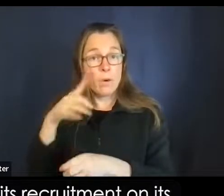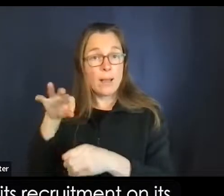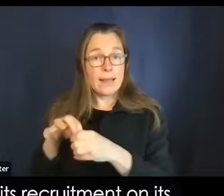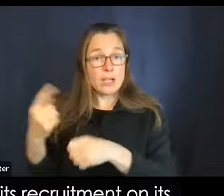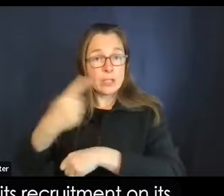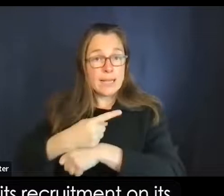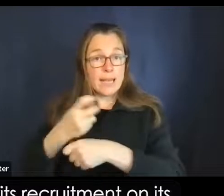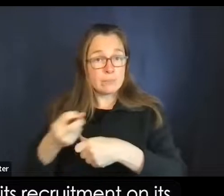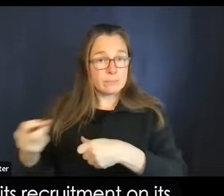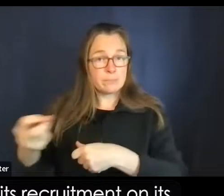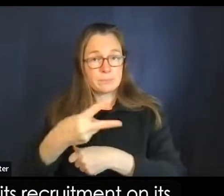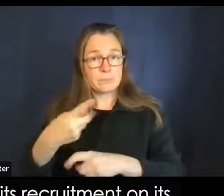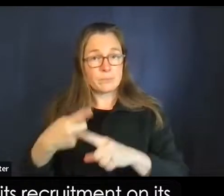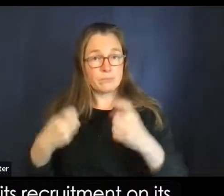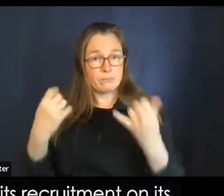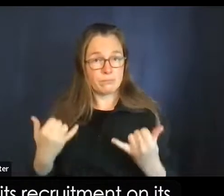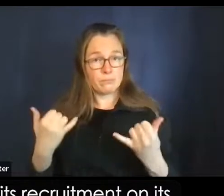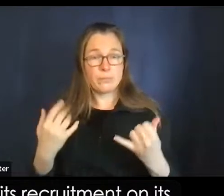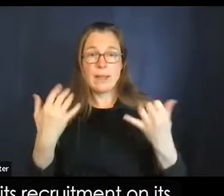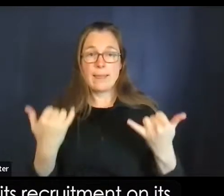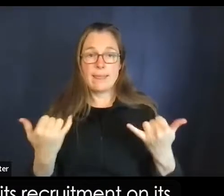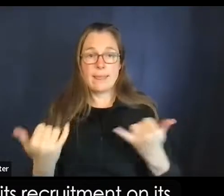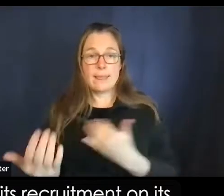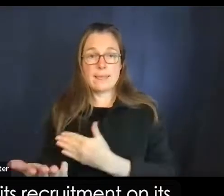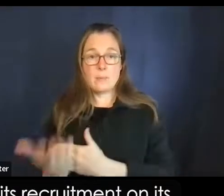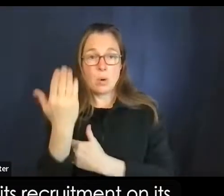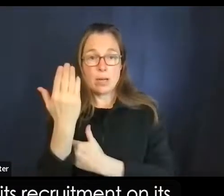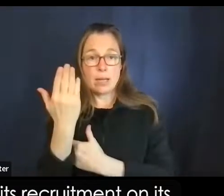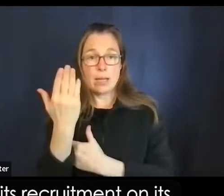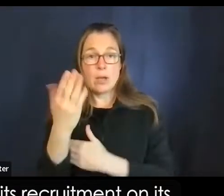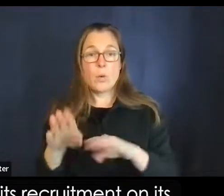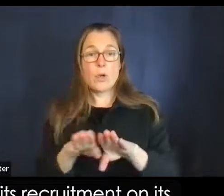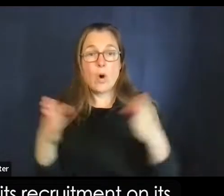This morning, the city opened its recruitment on its webpage for the first of three vitally important opportunities